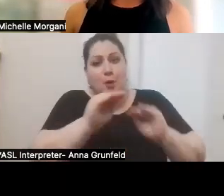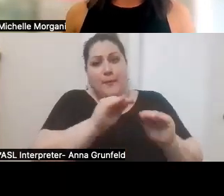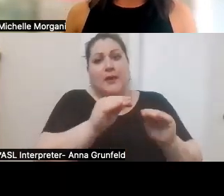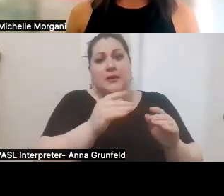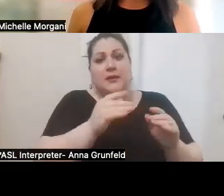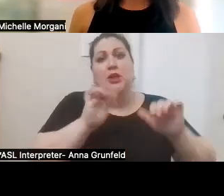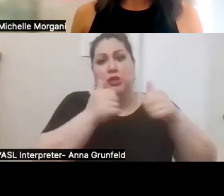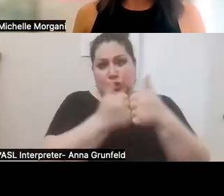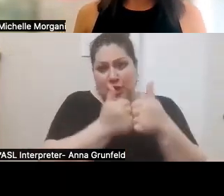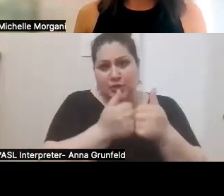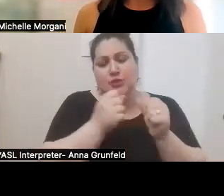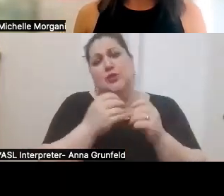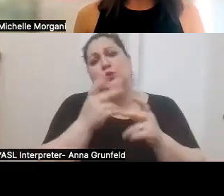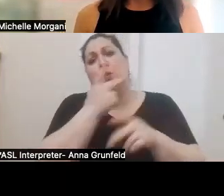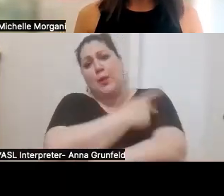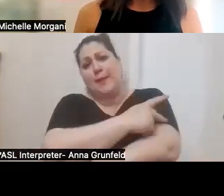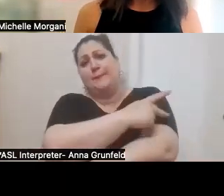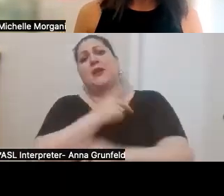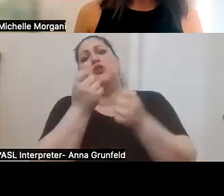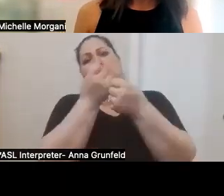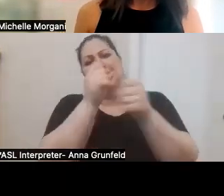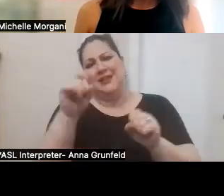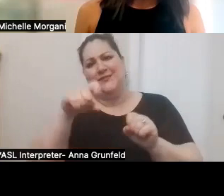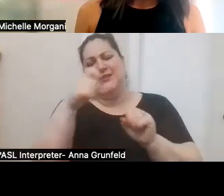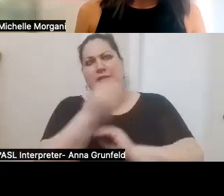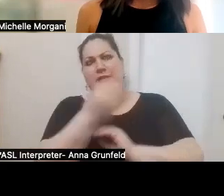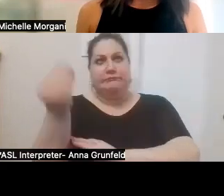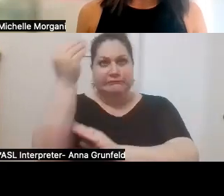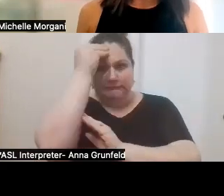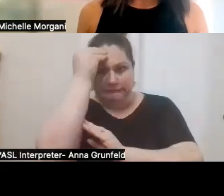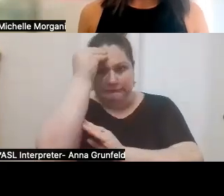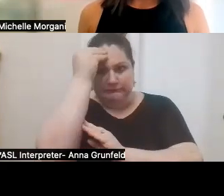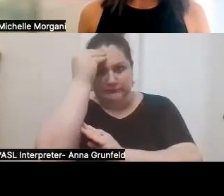we want to keep at the forefront as well. Next slide please.